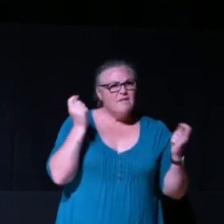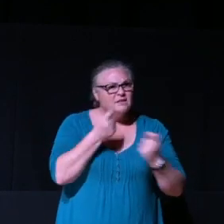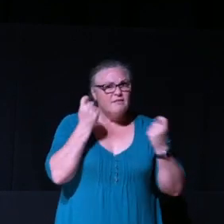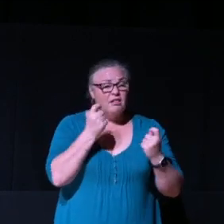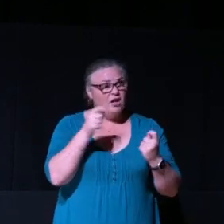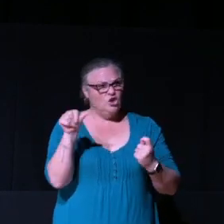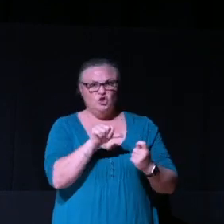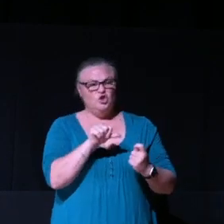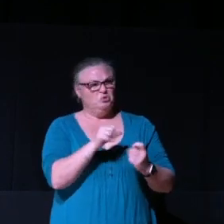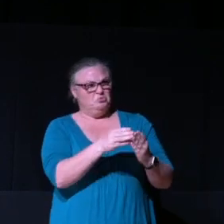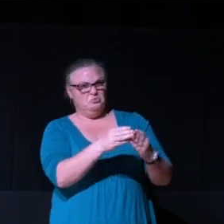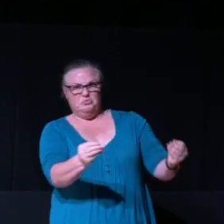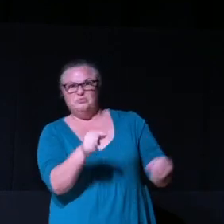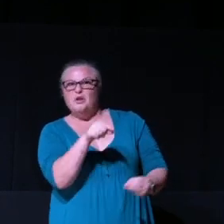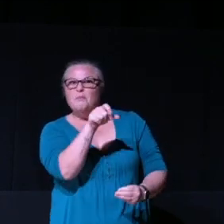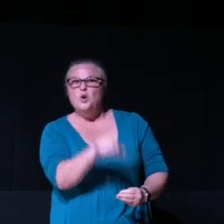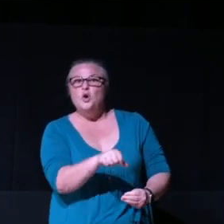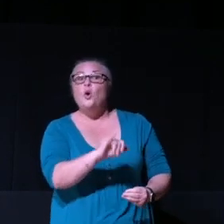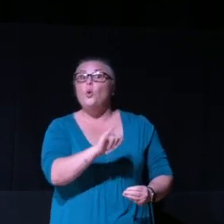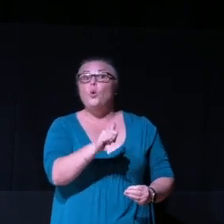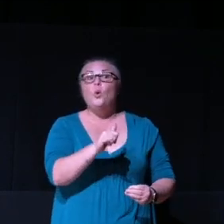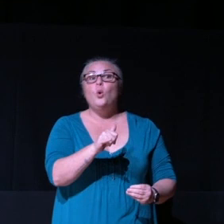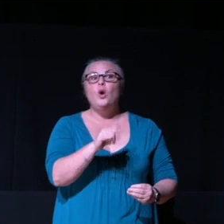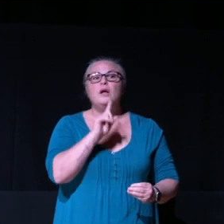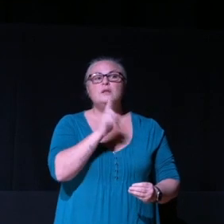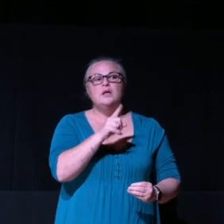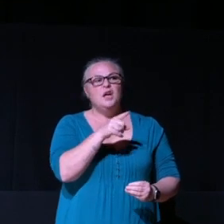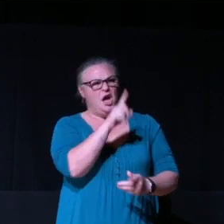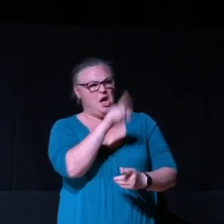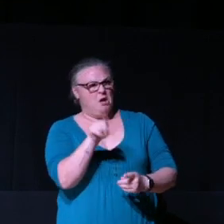directed not to include, quote, defamatory and derogatory material